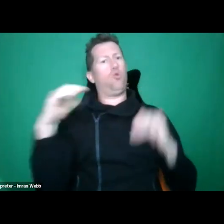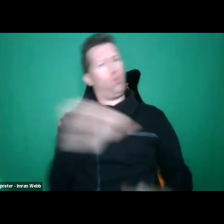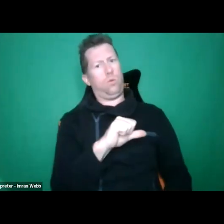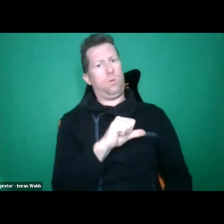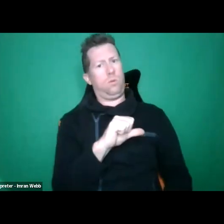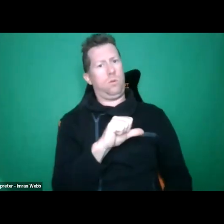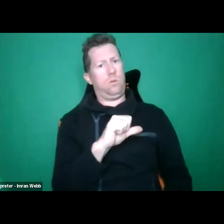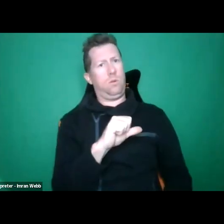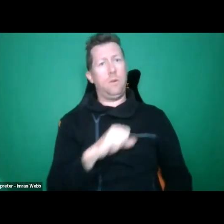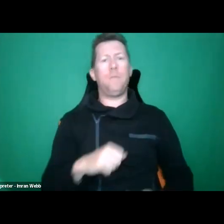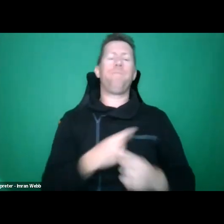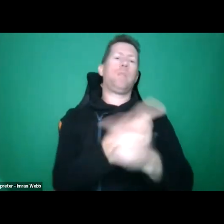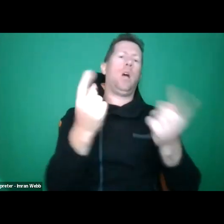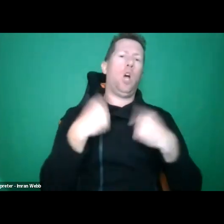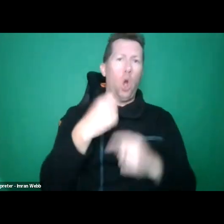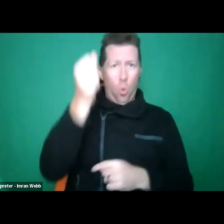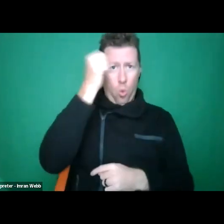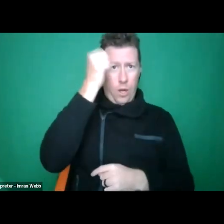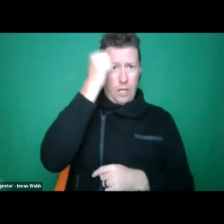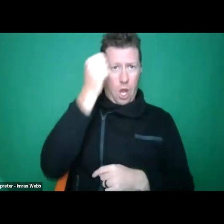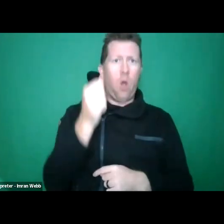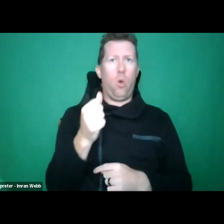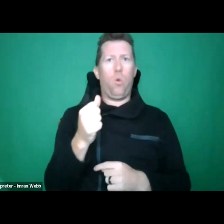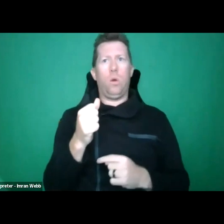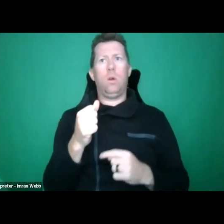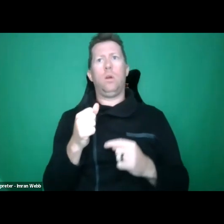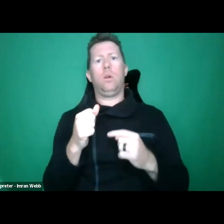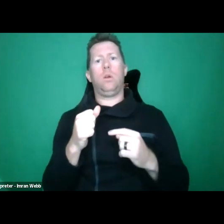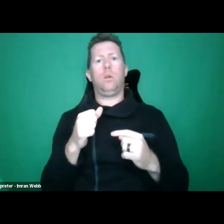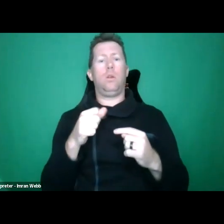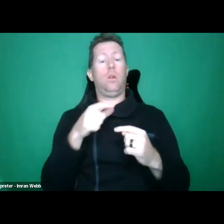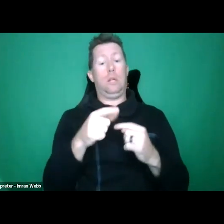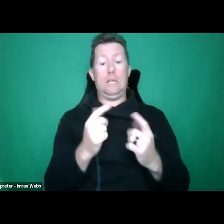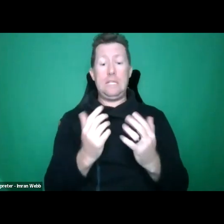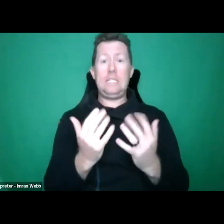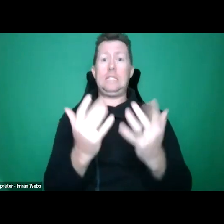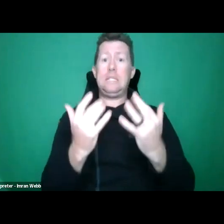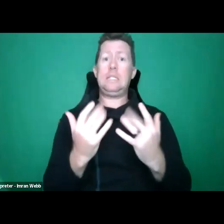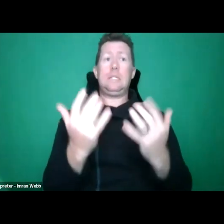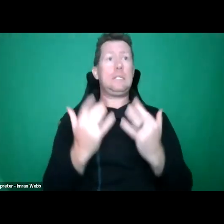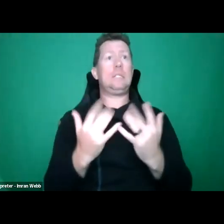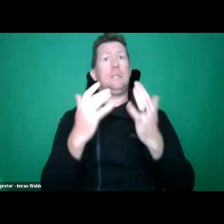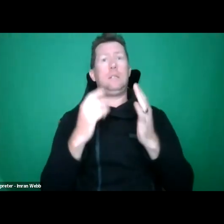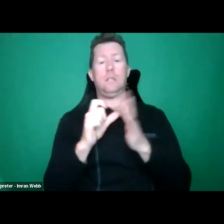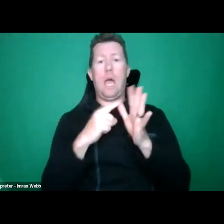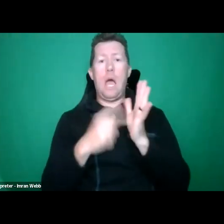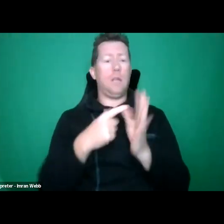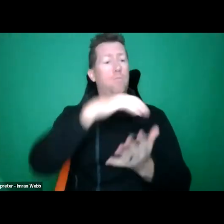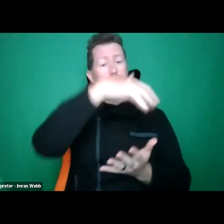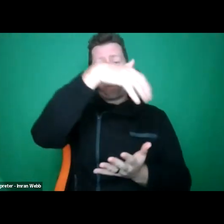We know that the collection of statistics and data is a key aspect of the Convention